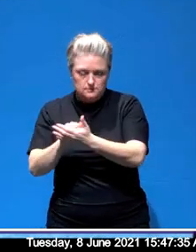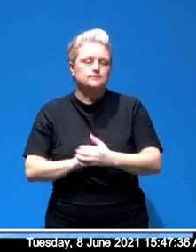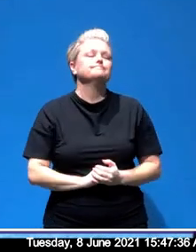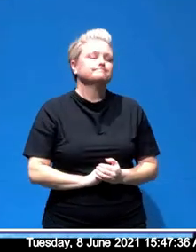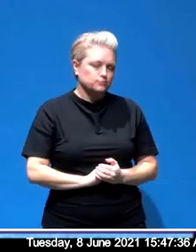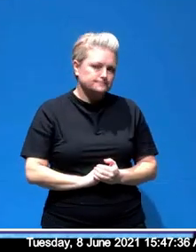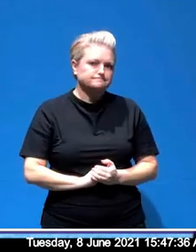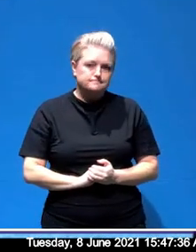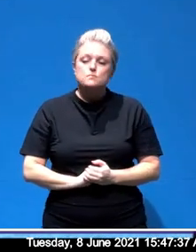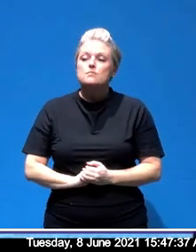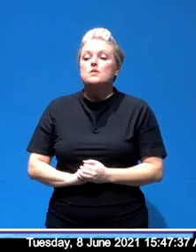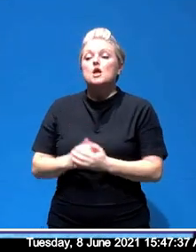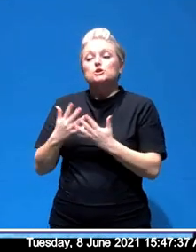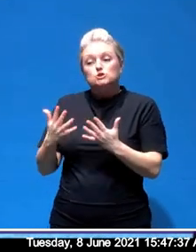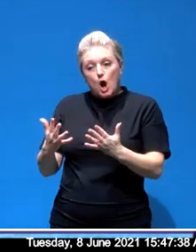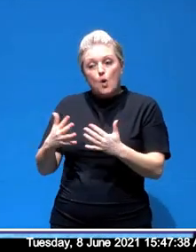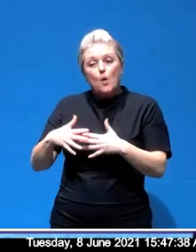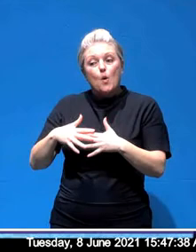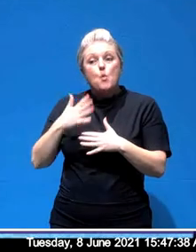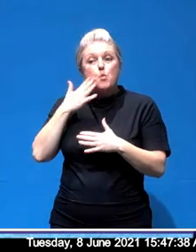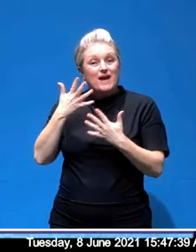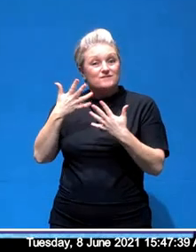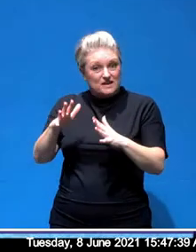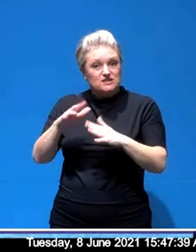before the South Australian Police have concluded their investigations?